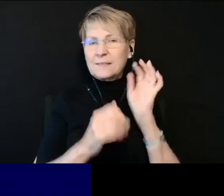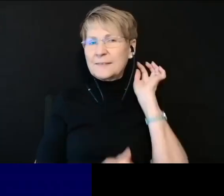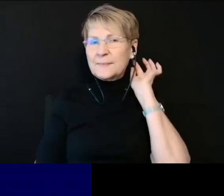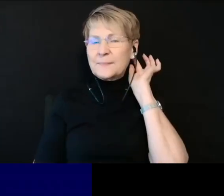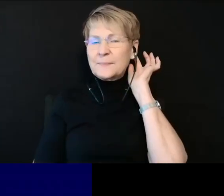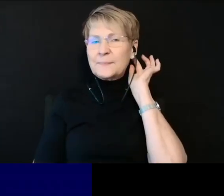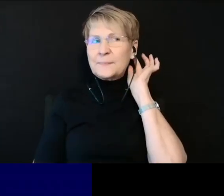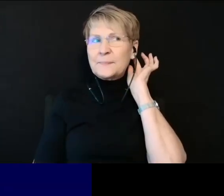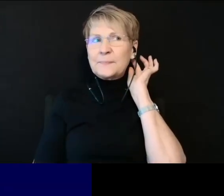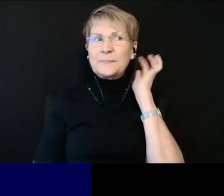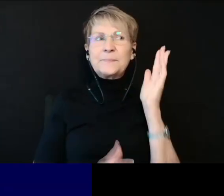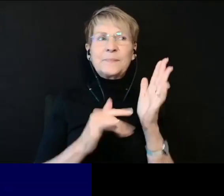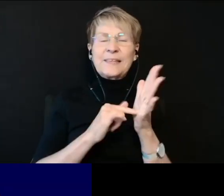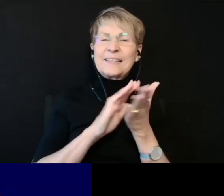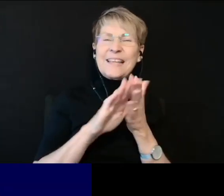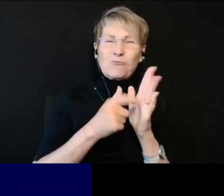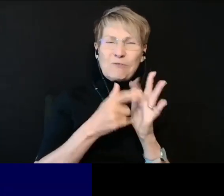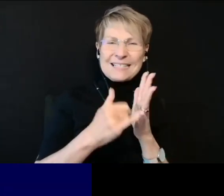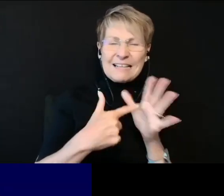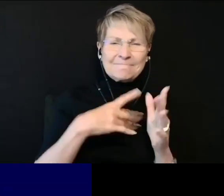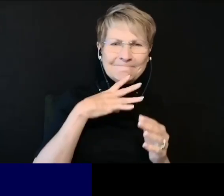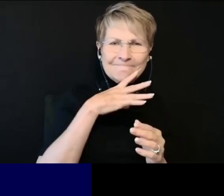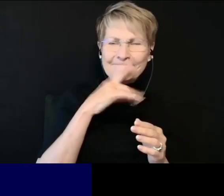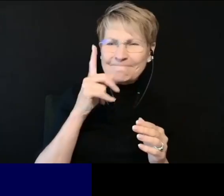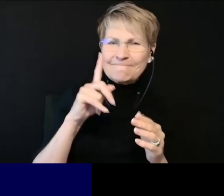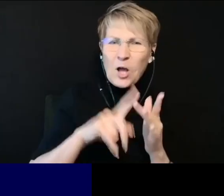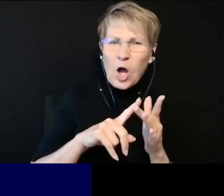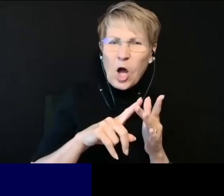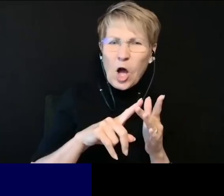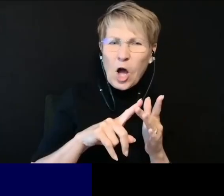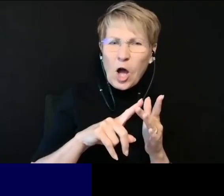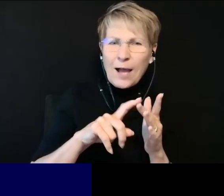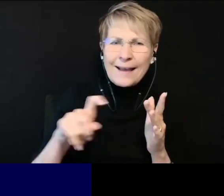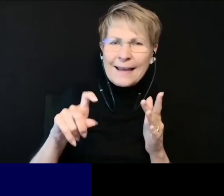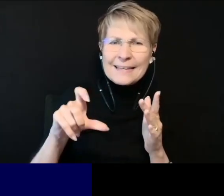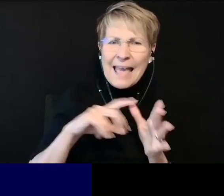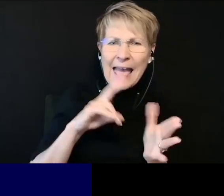I think you are going to have to remind me what the I-CAN tool is. I cannot recall what